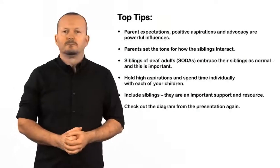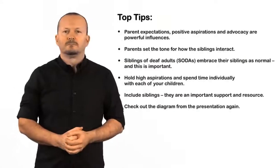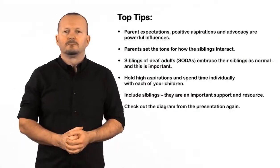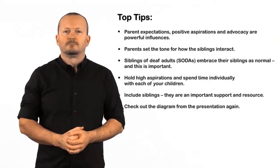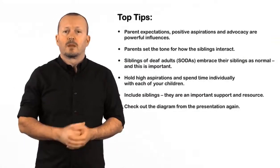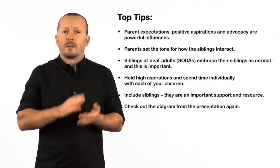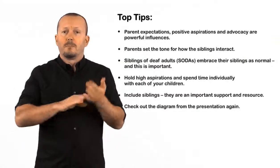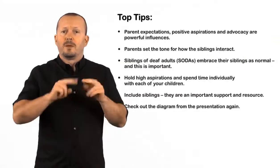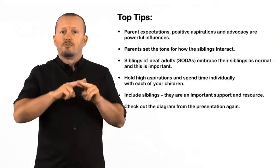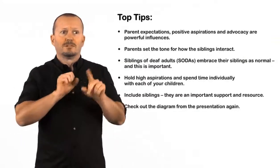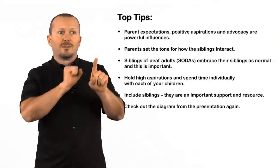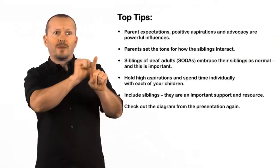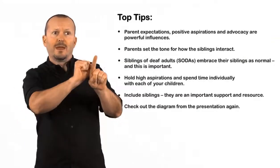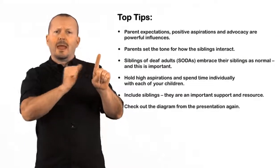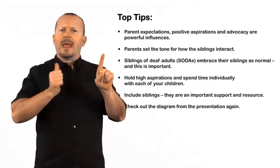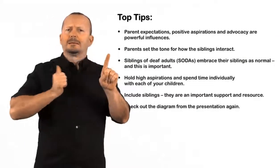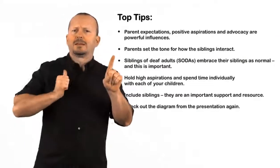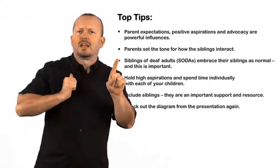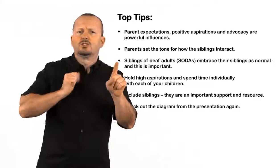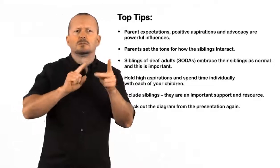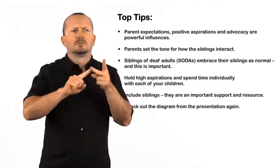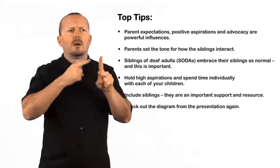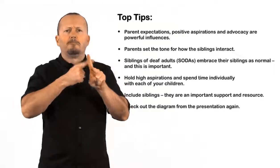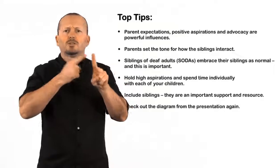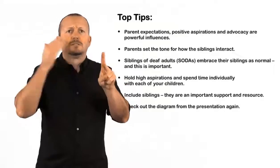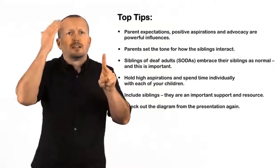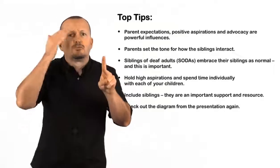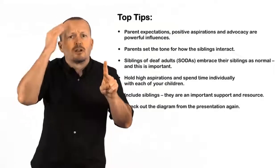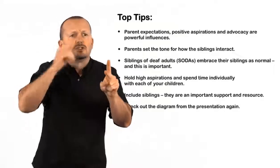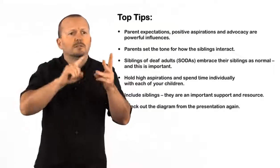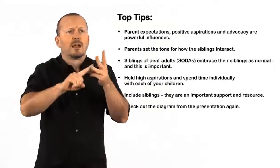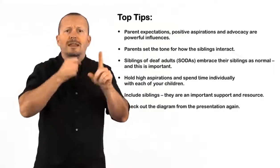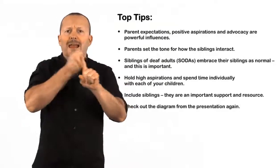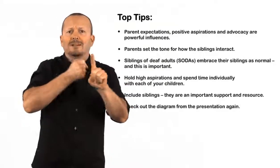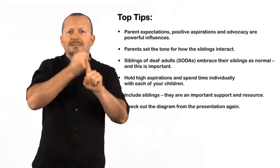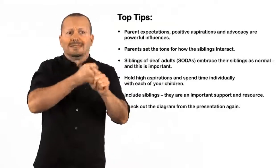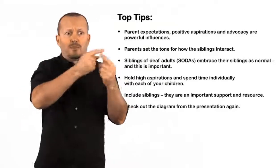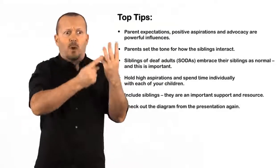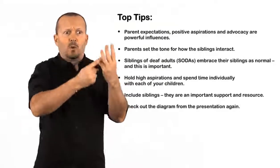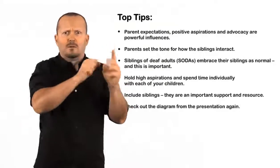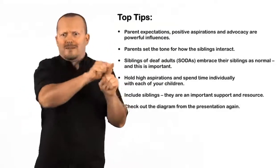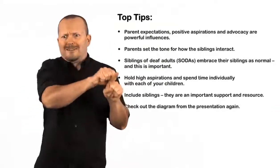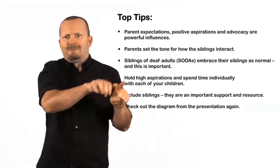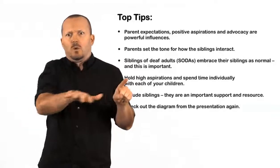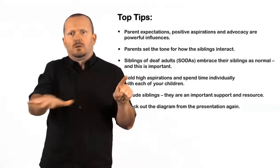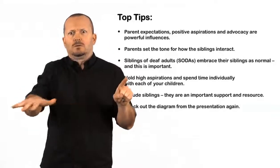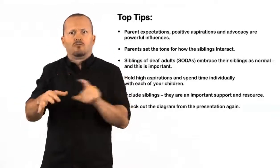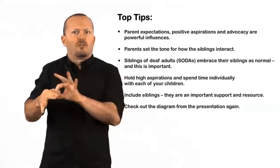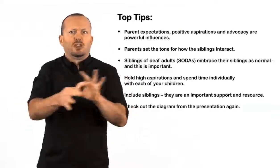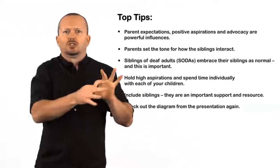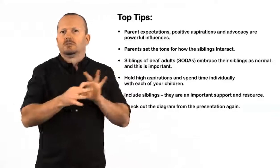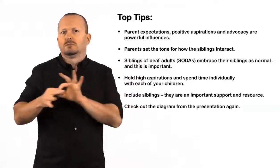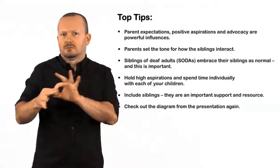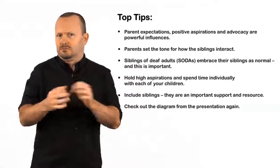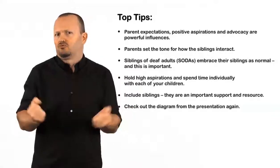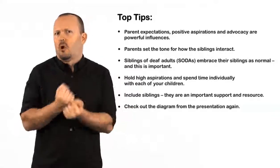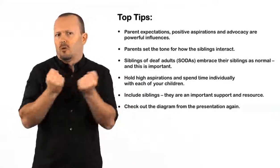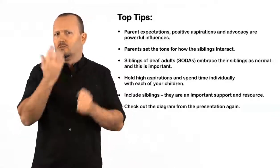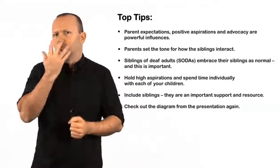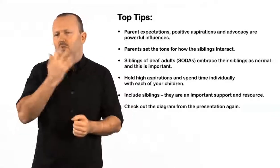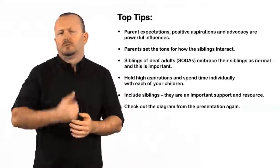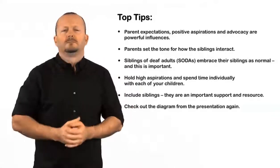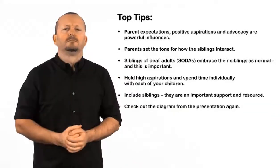Parent expectations, positive aspirations and advocacy are powerful influences.